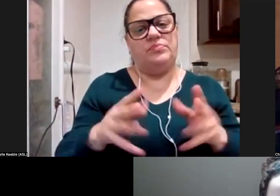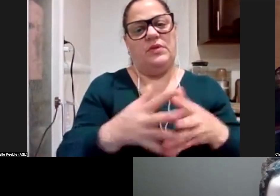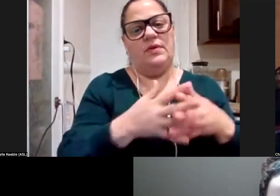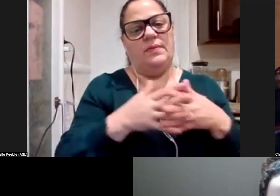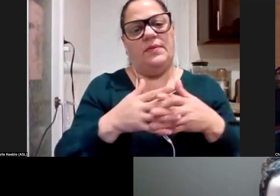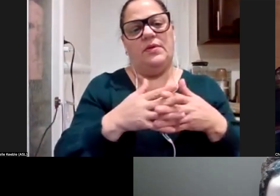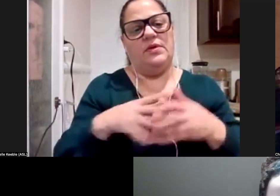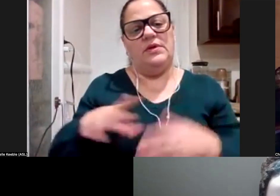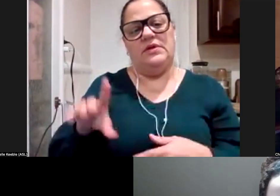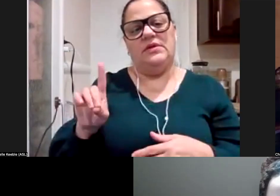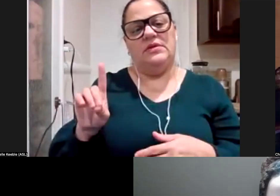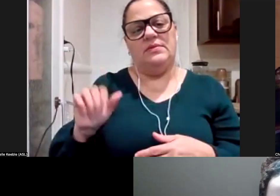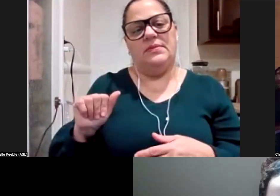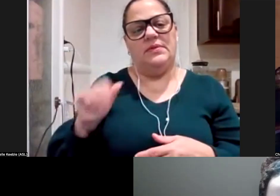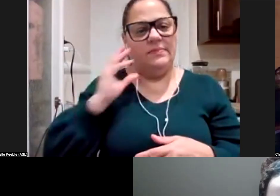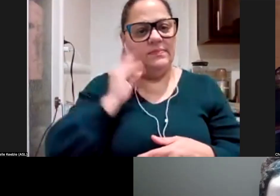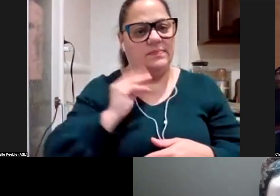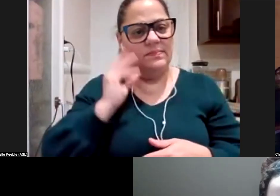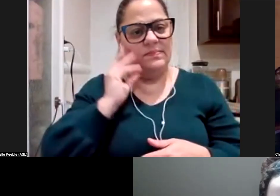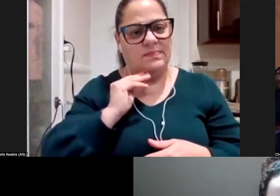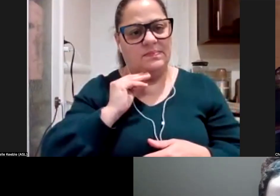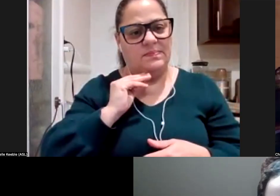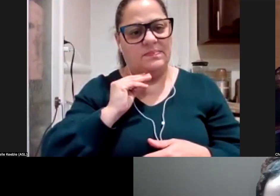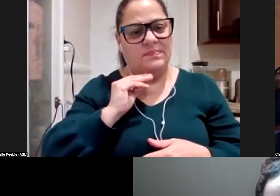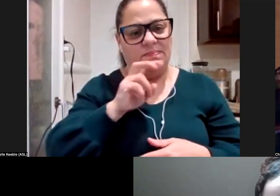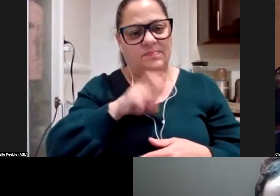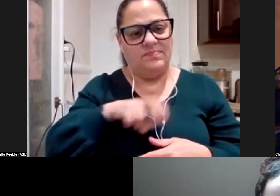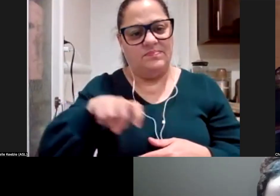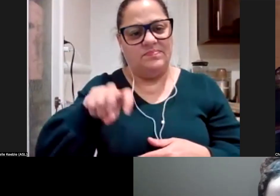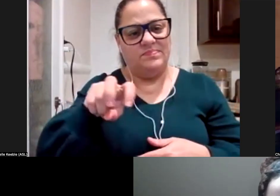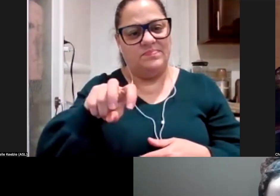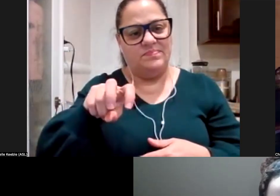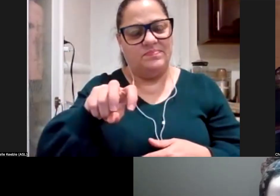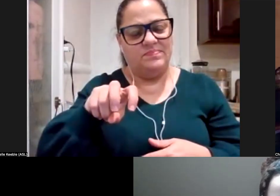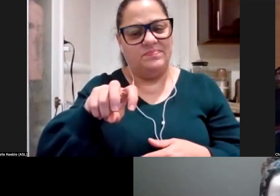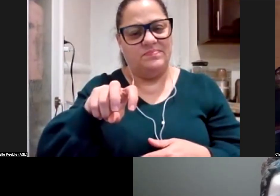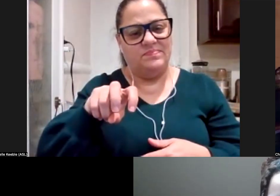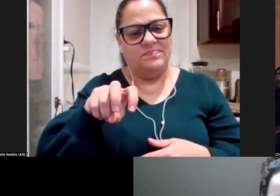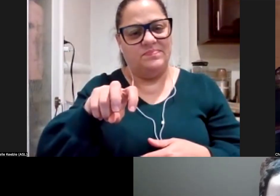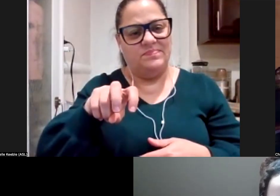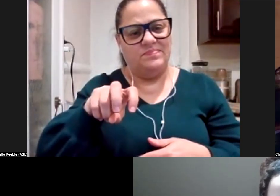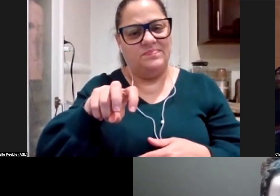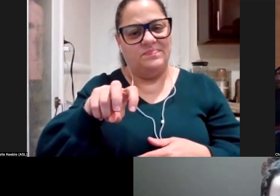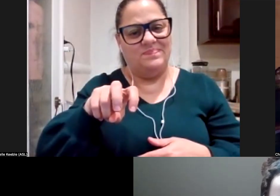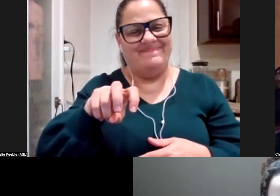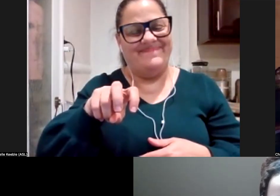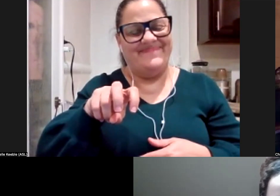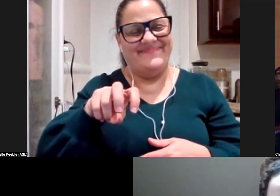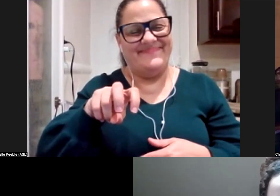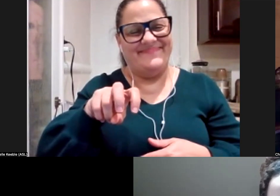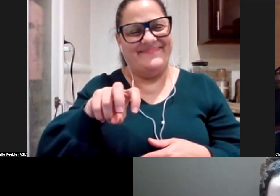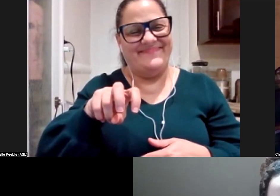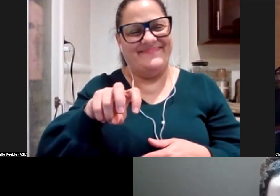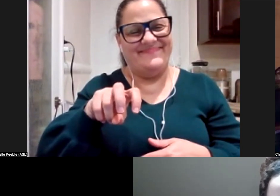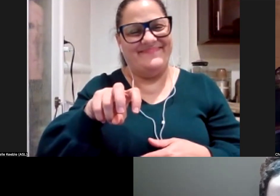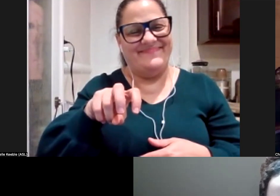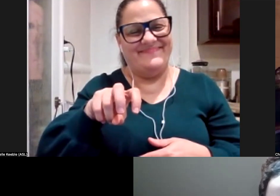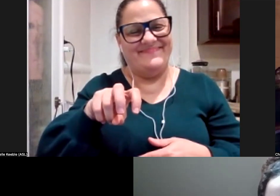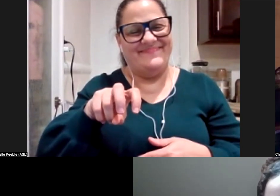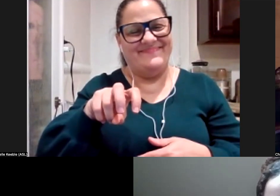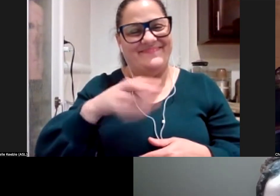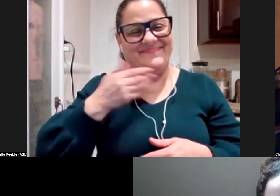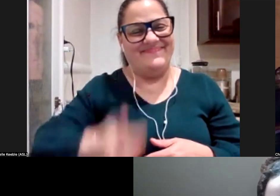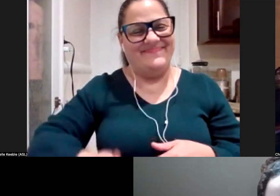Experience. Um in terms of transportation um uh it was um it it by our colleagues in New